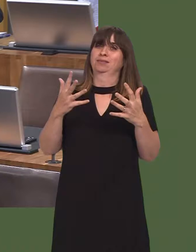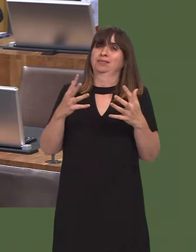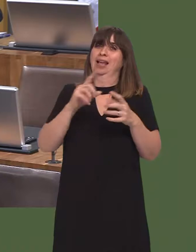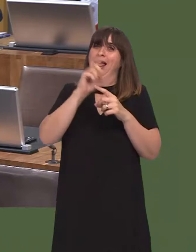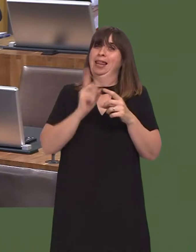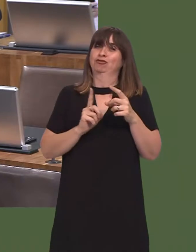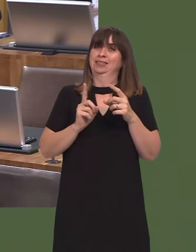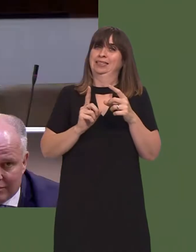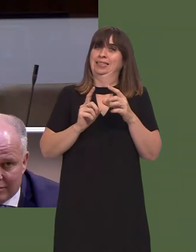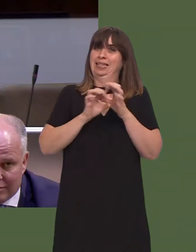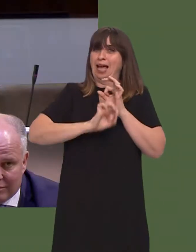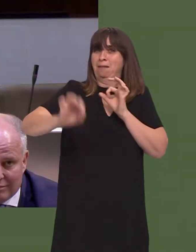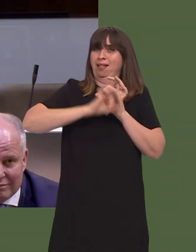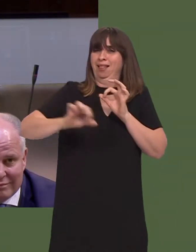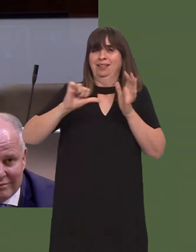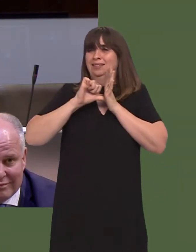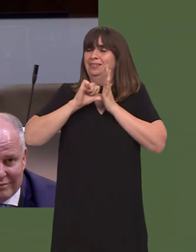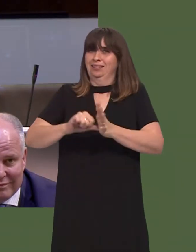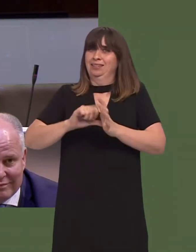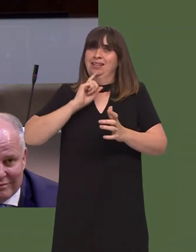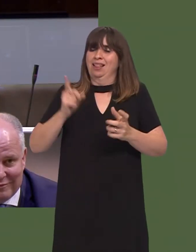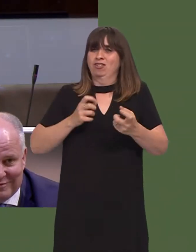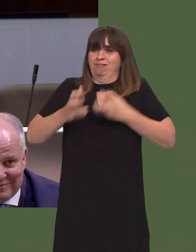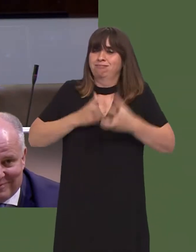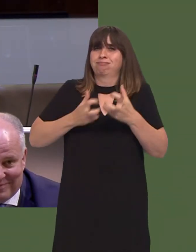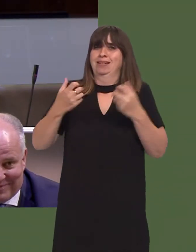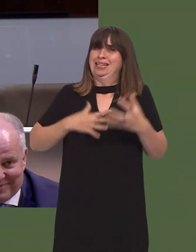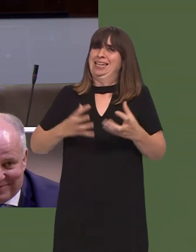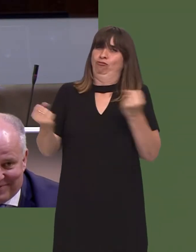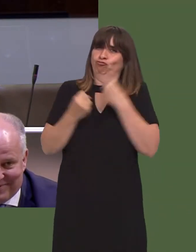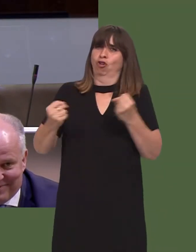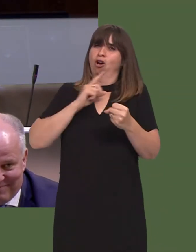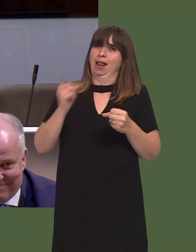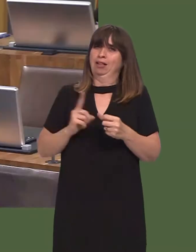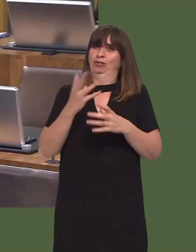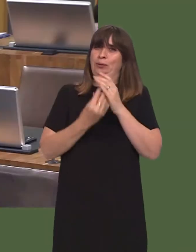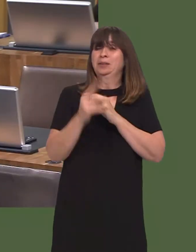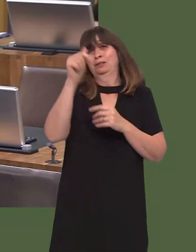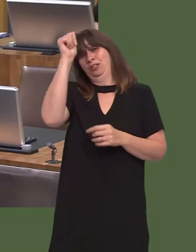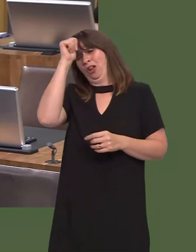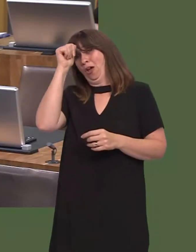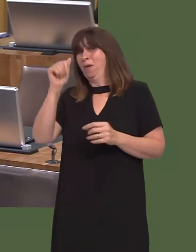is not particularly strong when it comes to developing manufacturing in the future. He